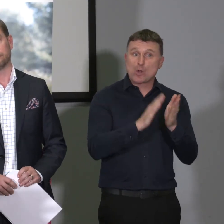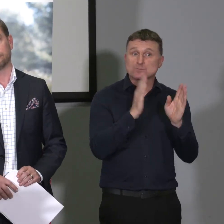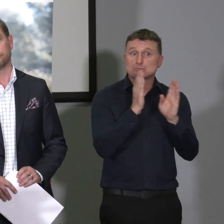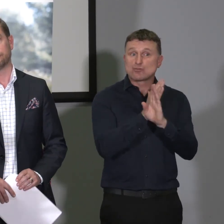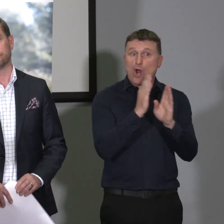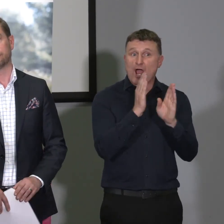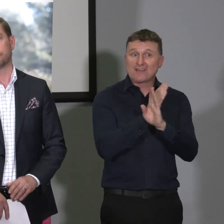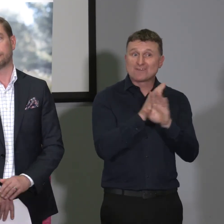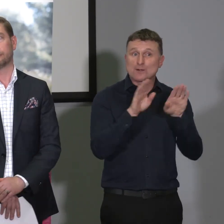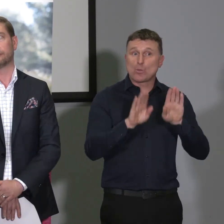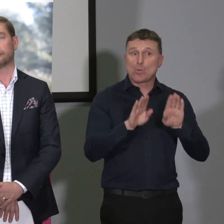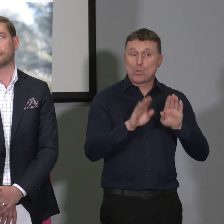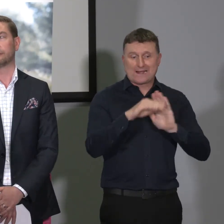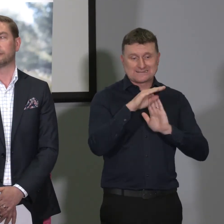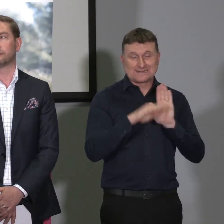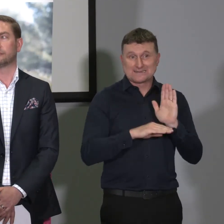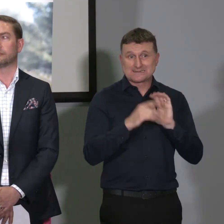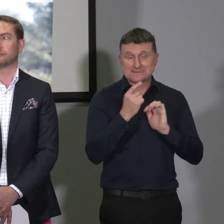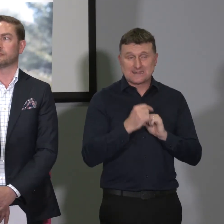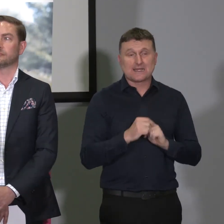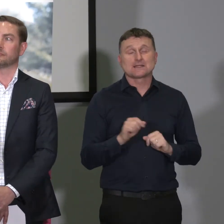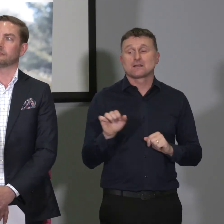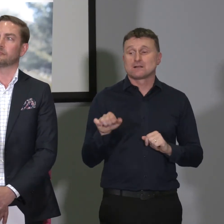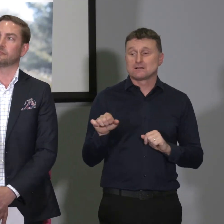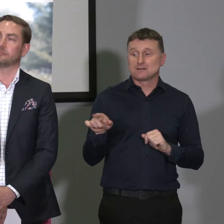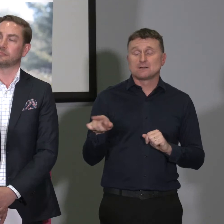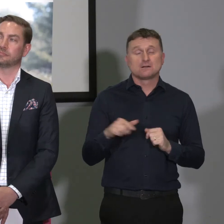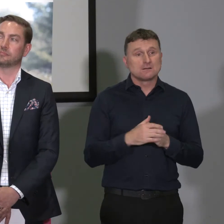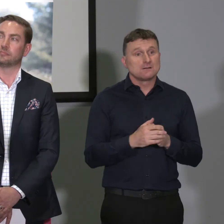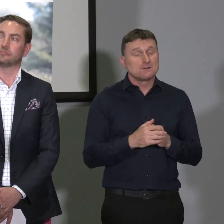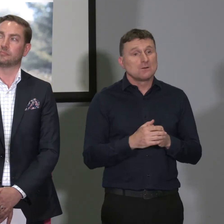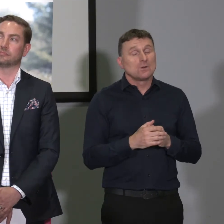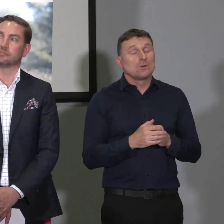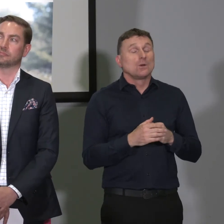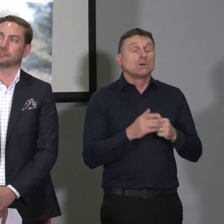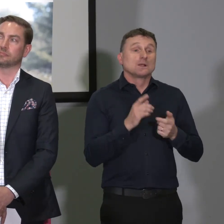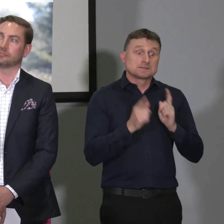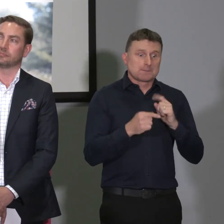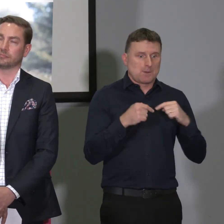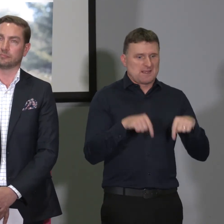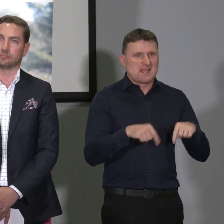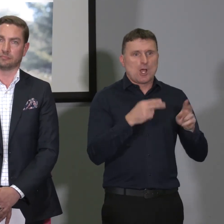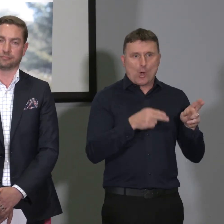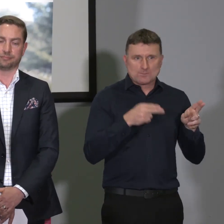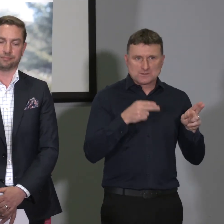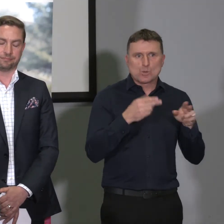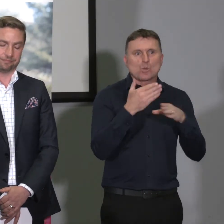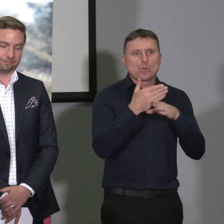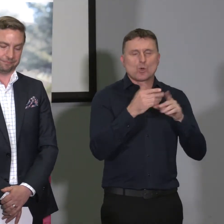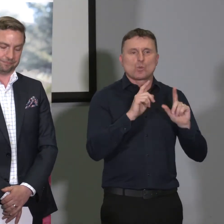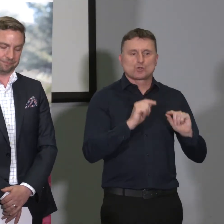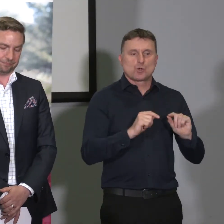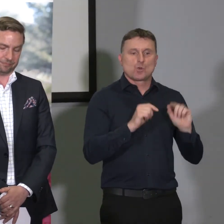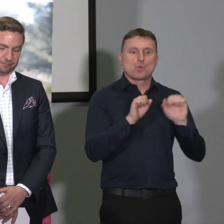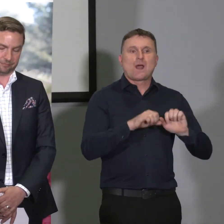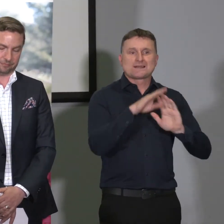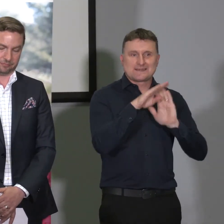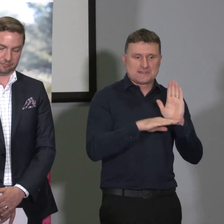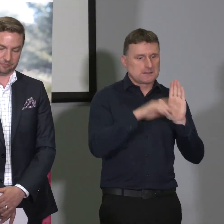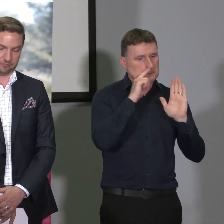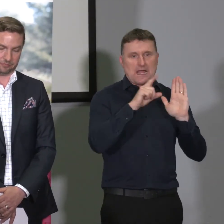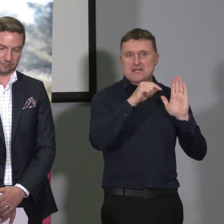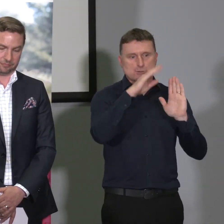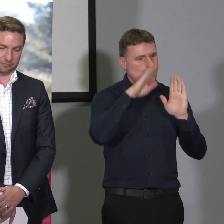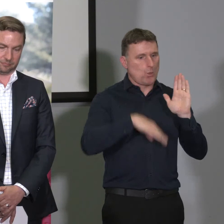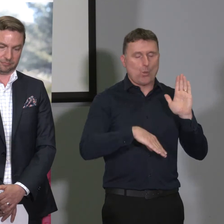We are doing that. This is